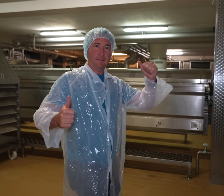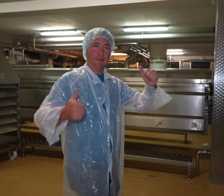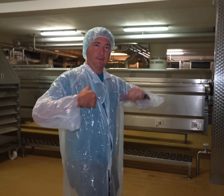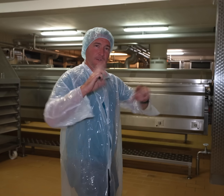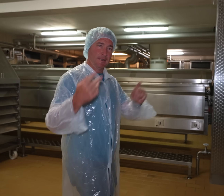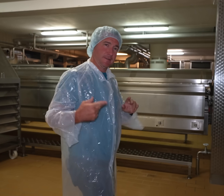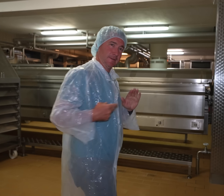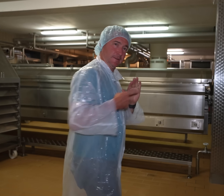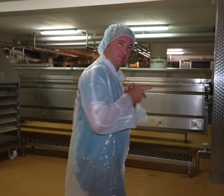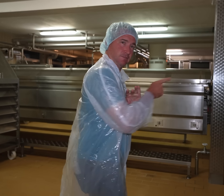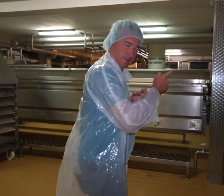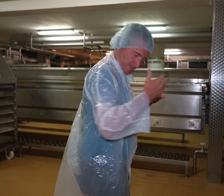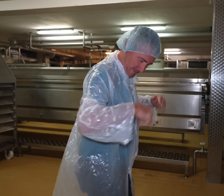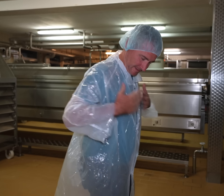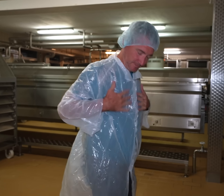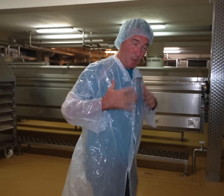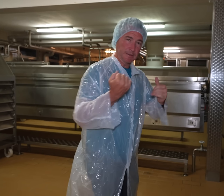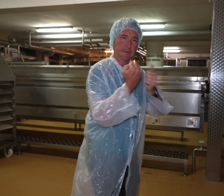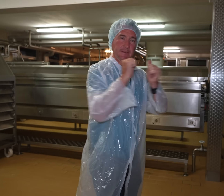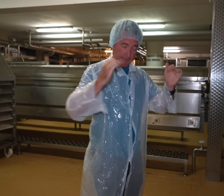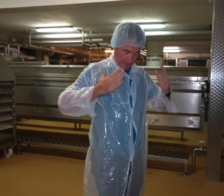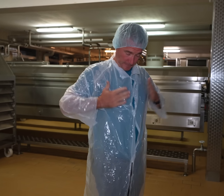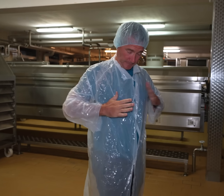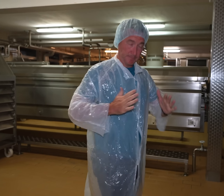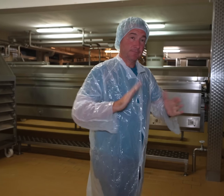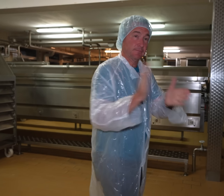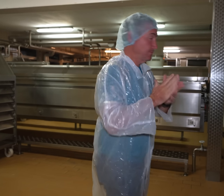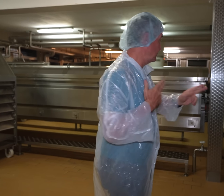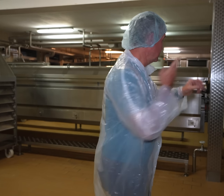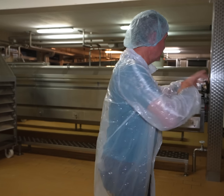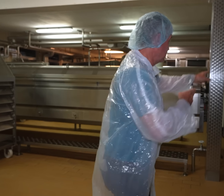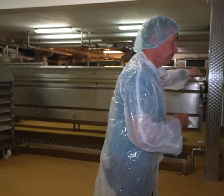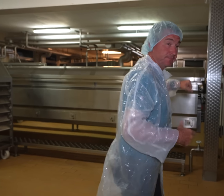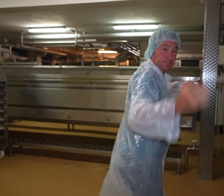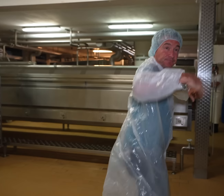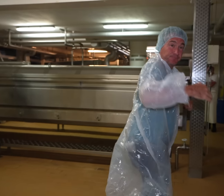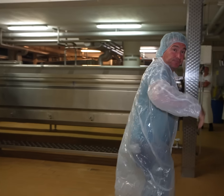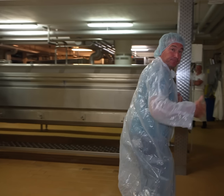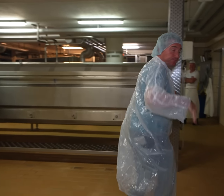Now I’m ready to venture in. I’m clean and safe. Let’s go!